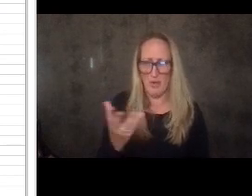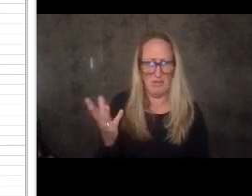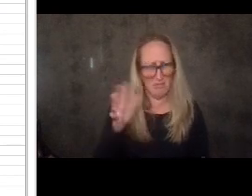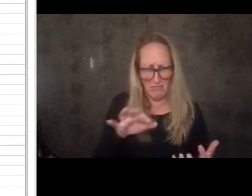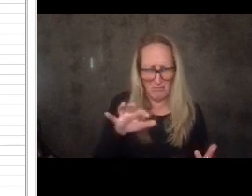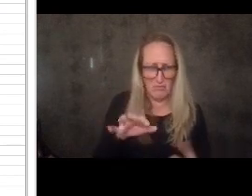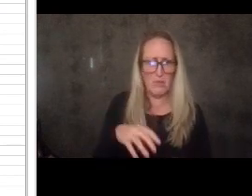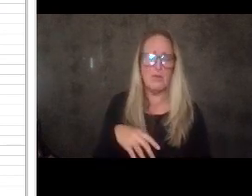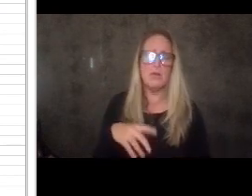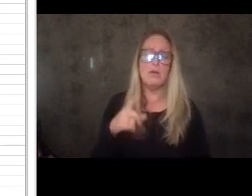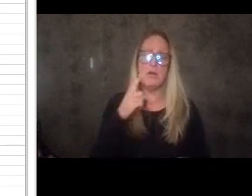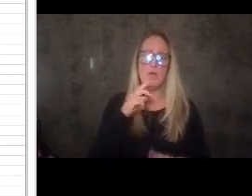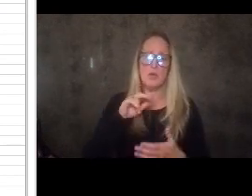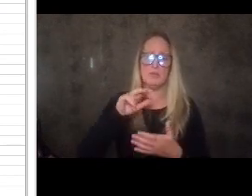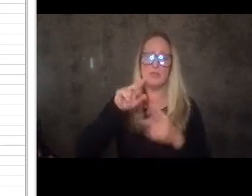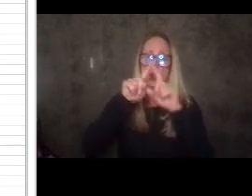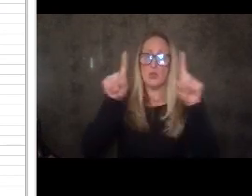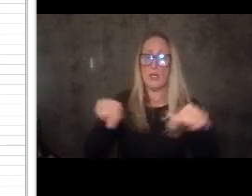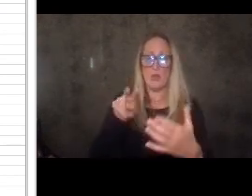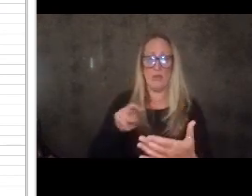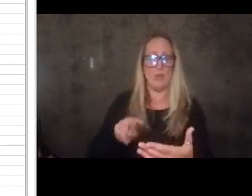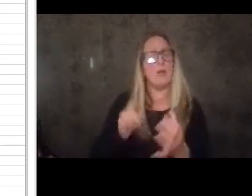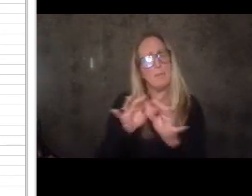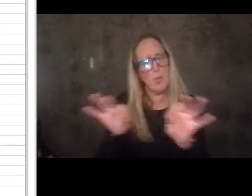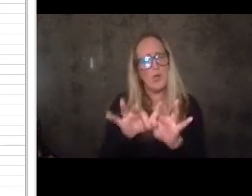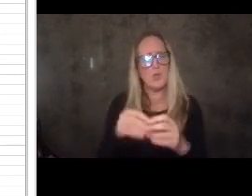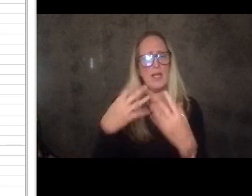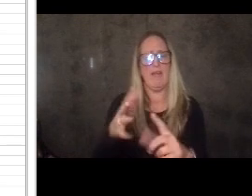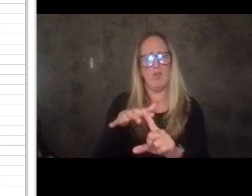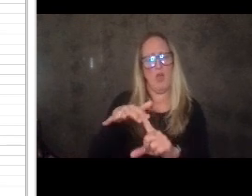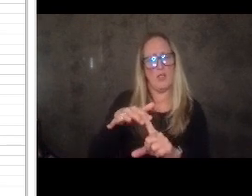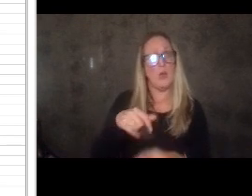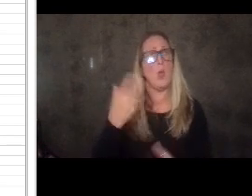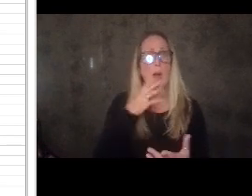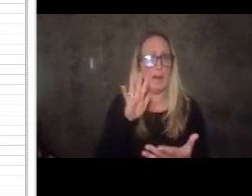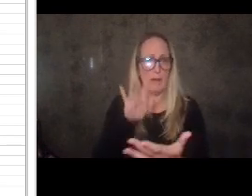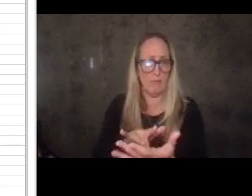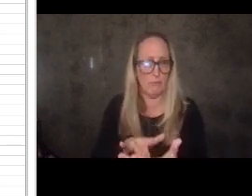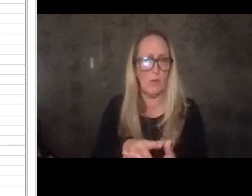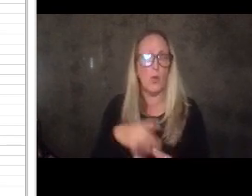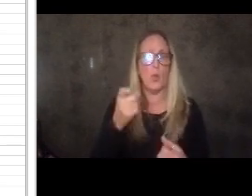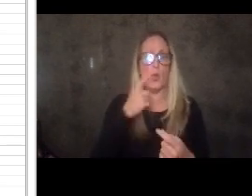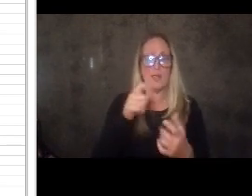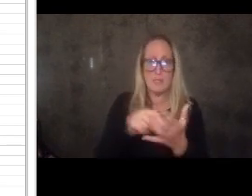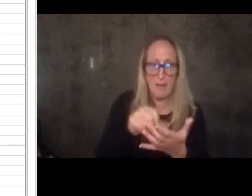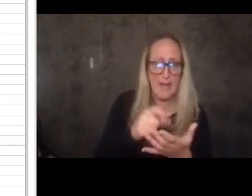especially, it's important to give context to what are they going to be looking at? What is this page this sheet for?